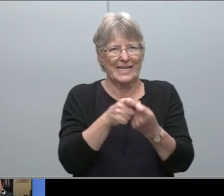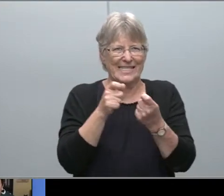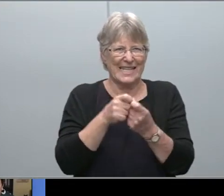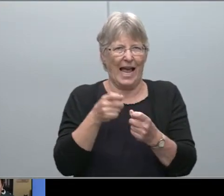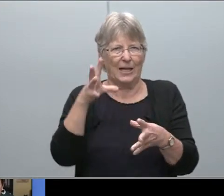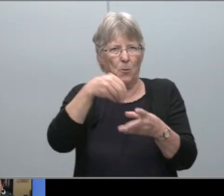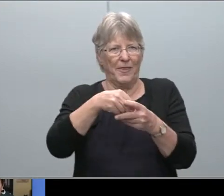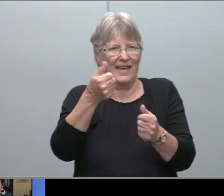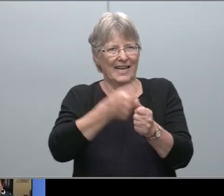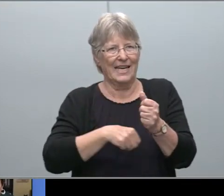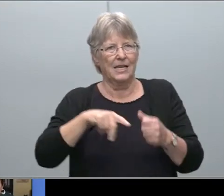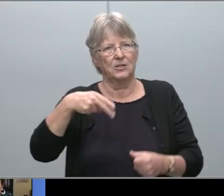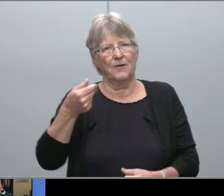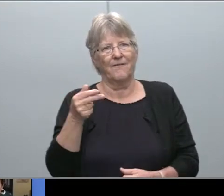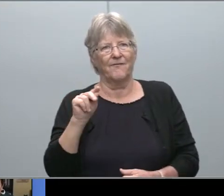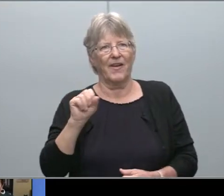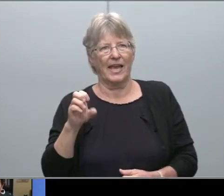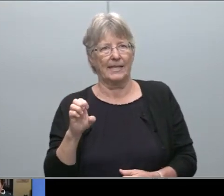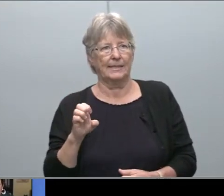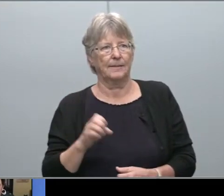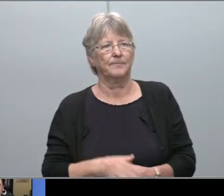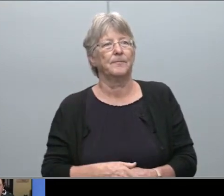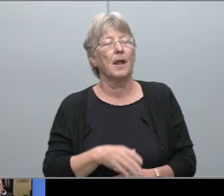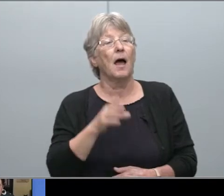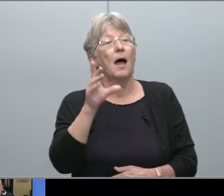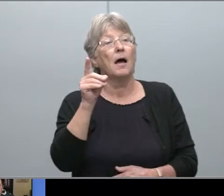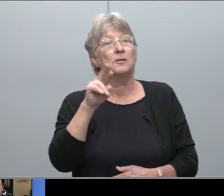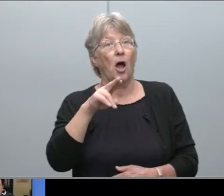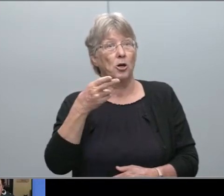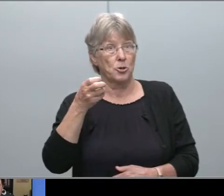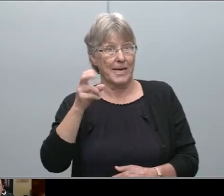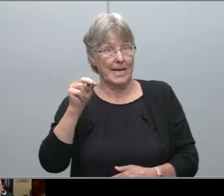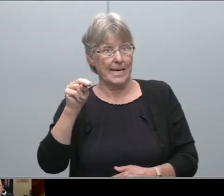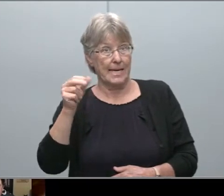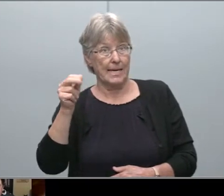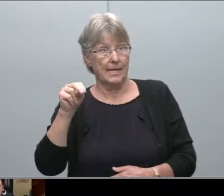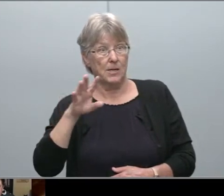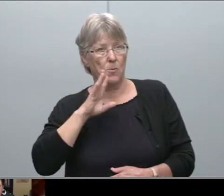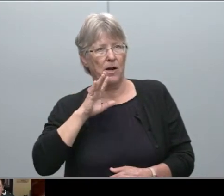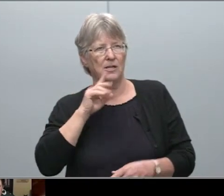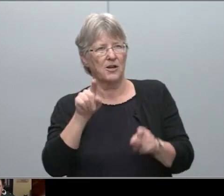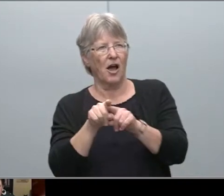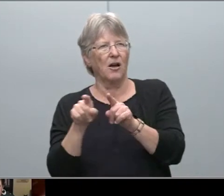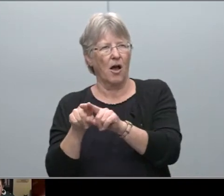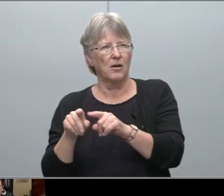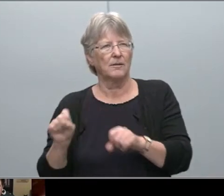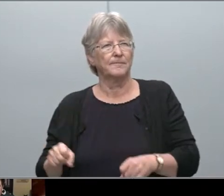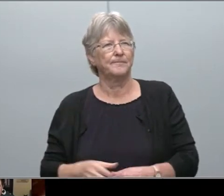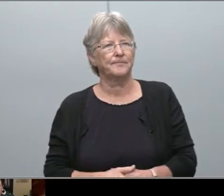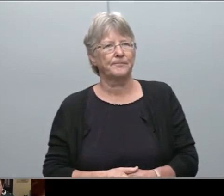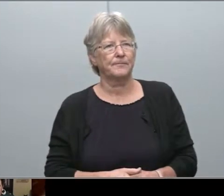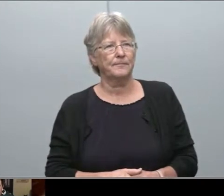to provide parent trainings, to provide support to parents, but it's also to provide feedback to the district.